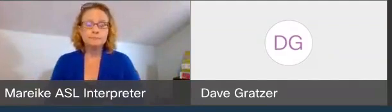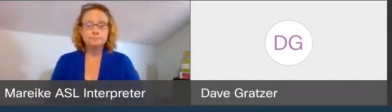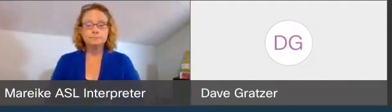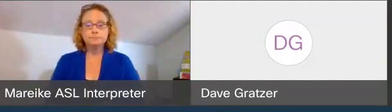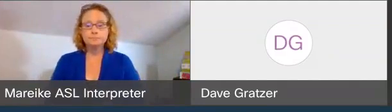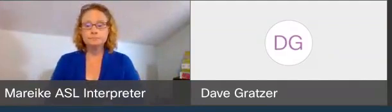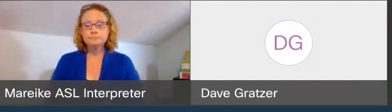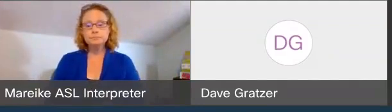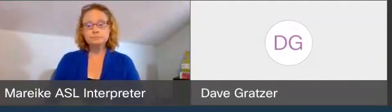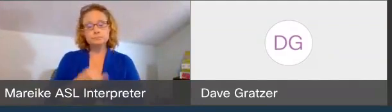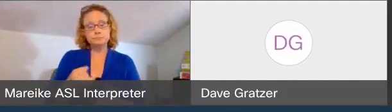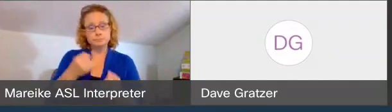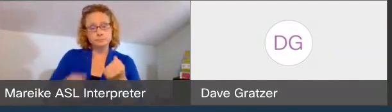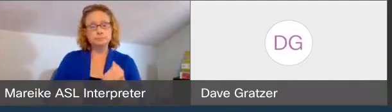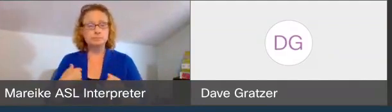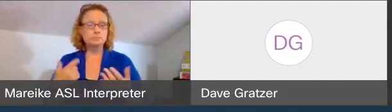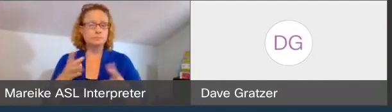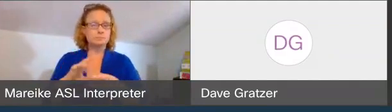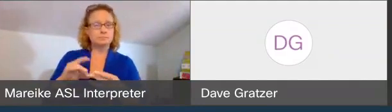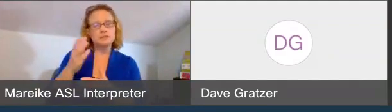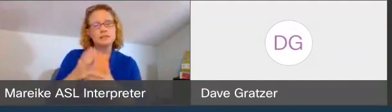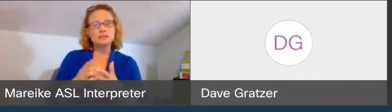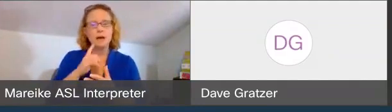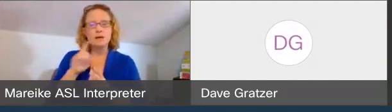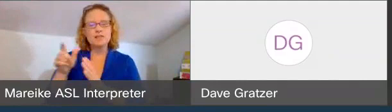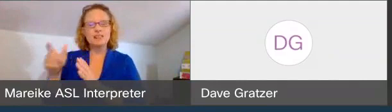And finally, I just want to mention some of the later intercepts, we actually get most